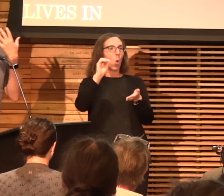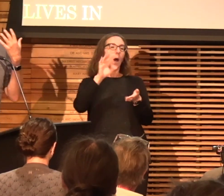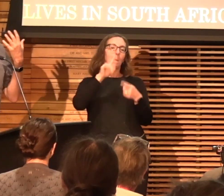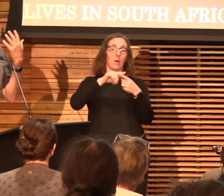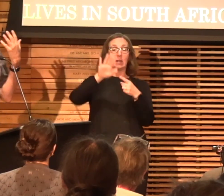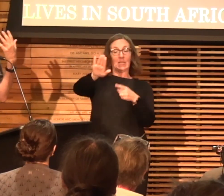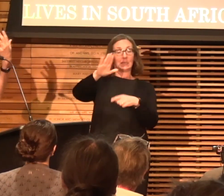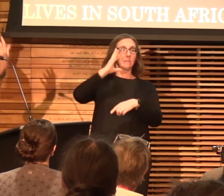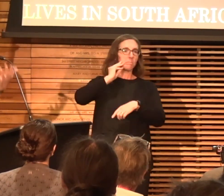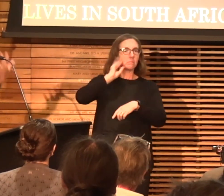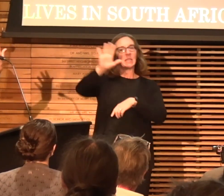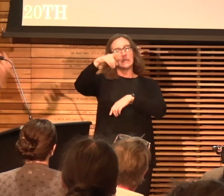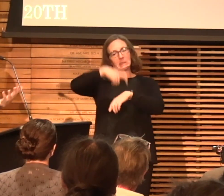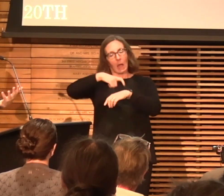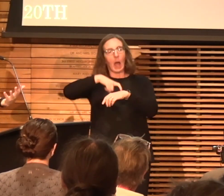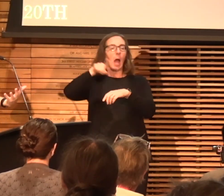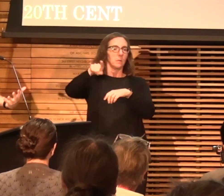and is famously,